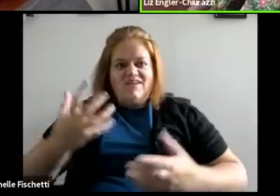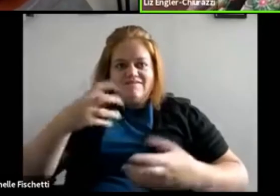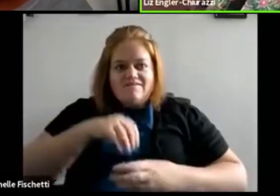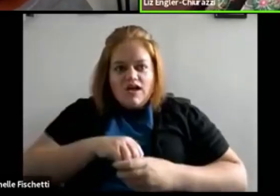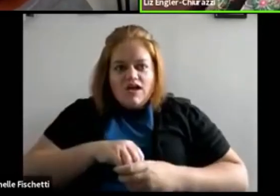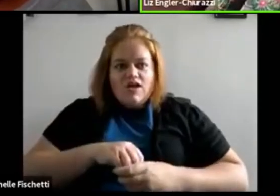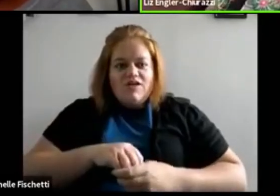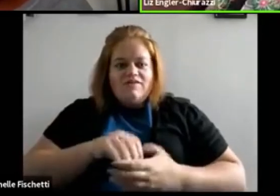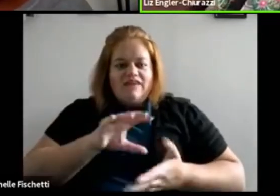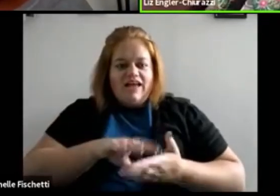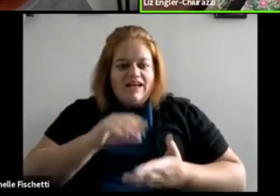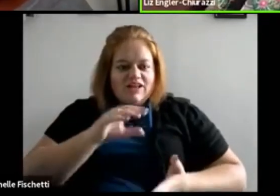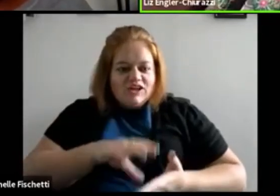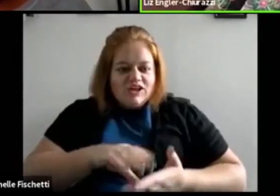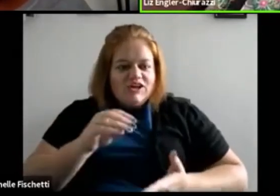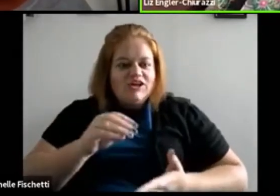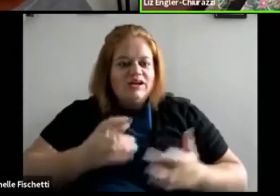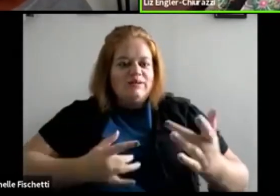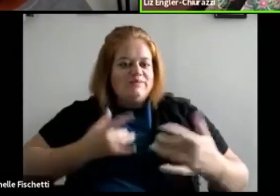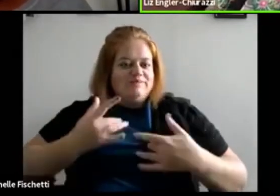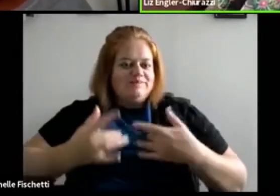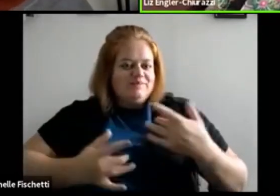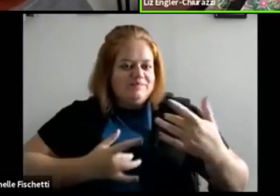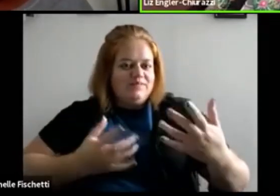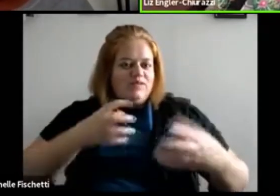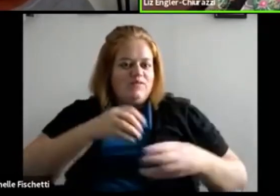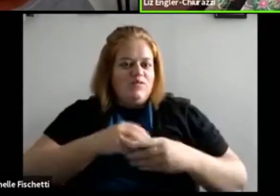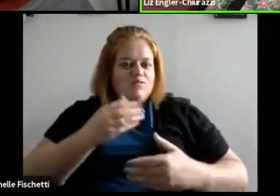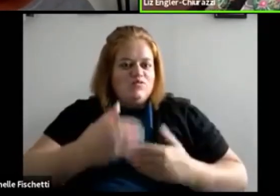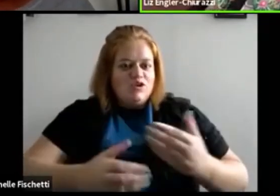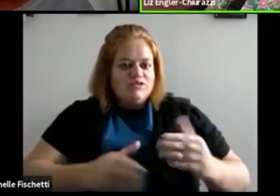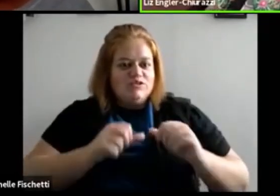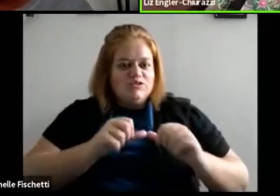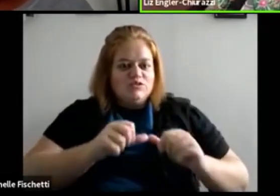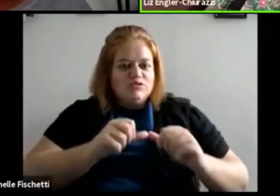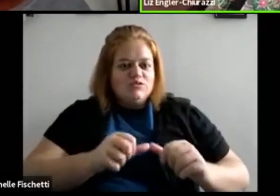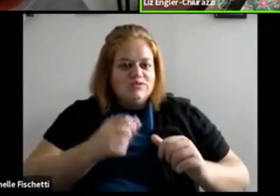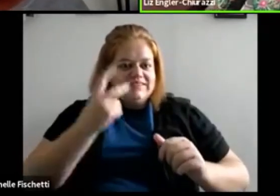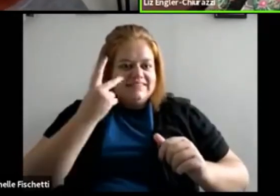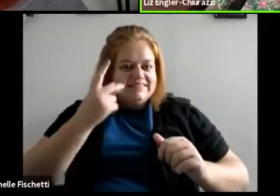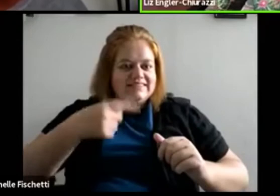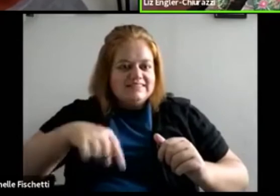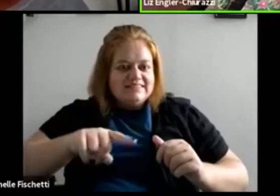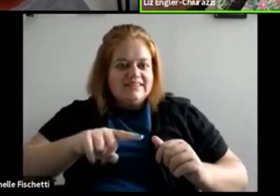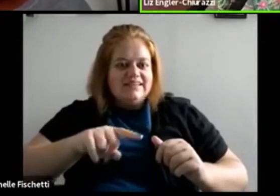so exciting to be a part of that process and learning those areas and I now dedicated my